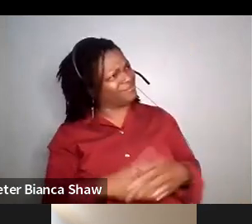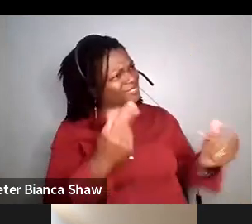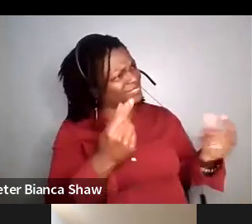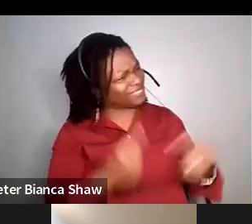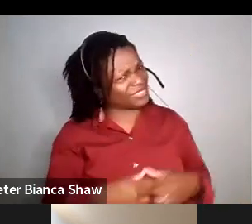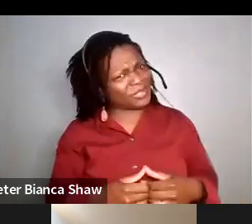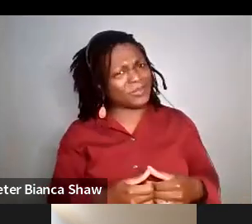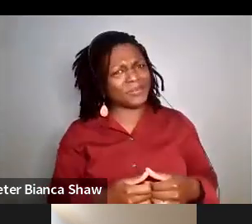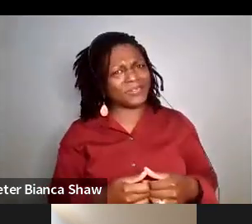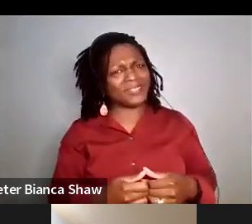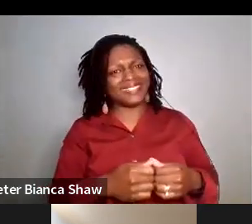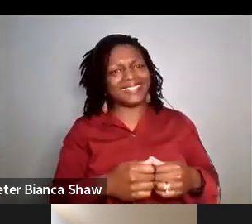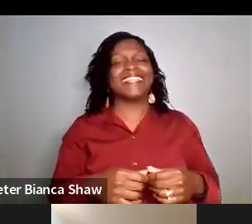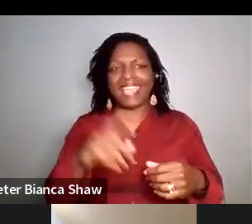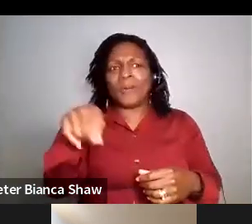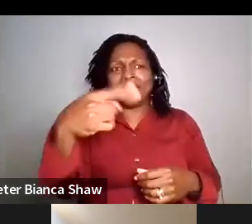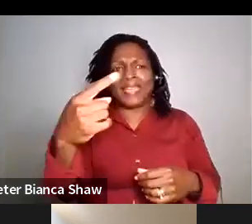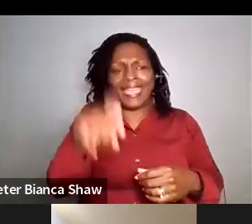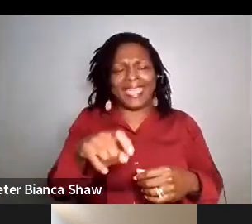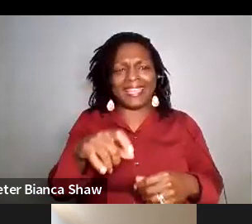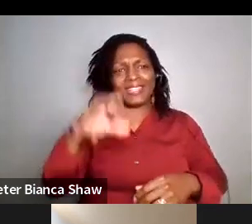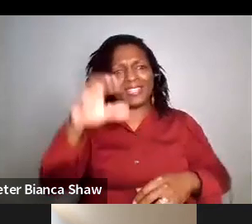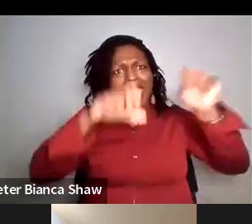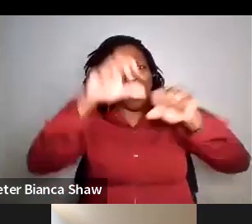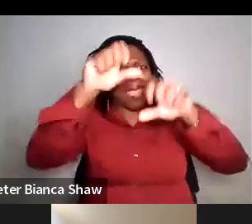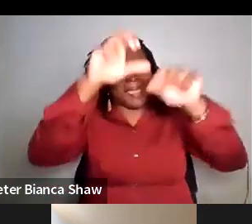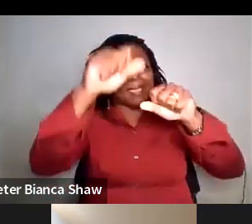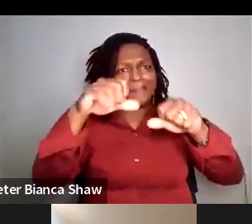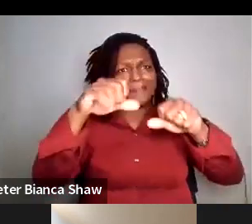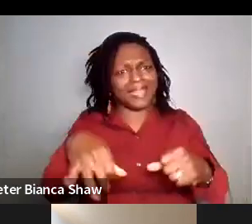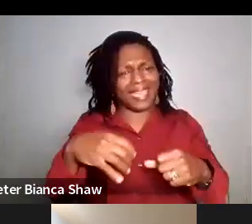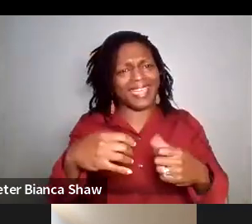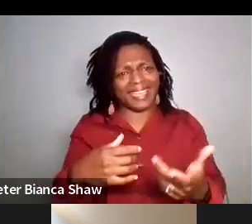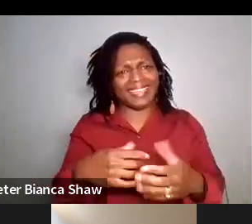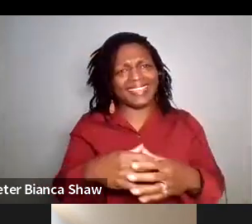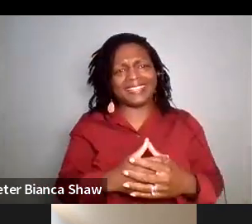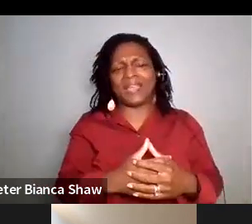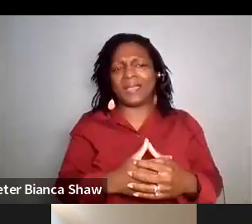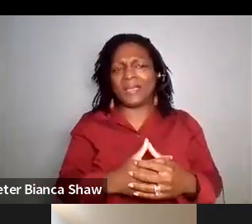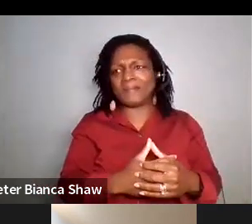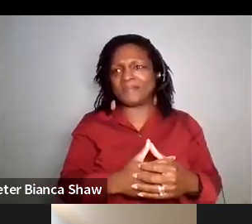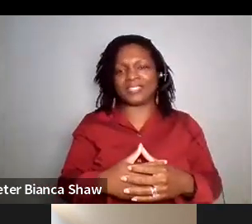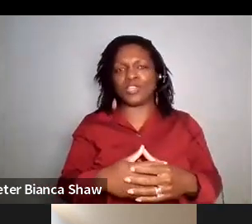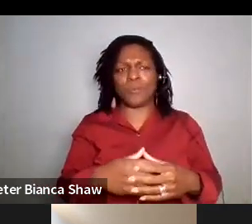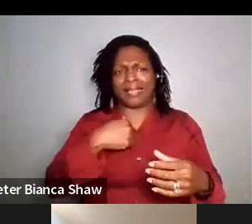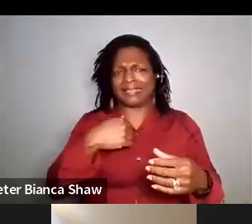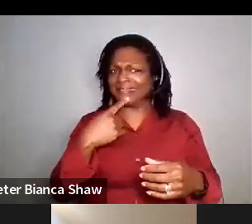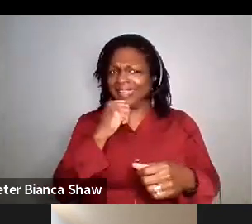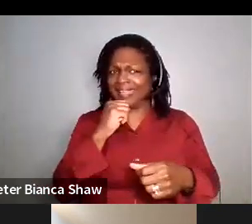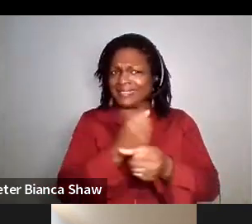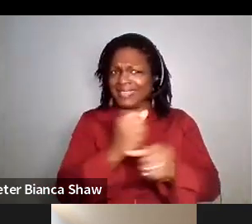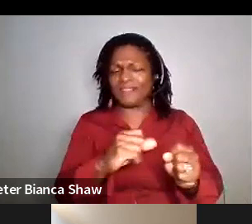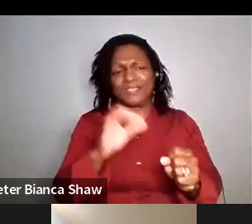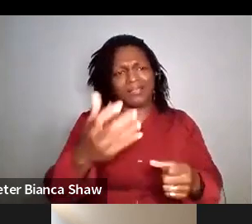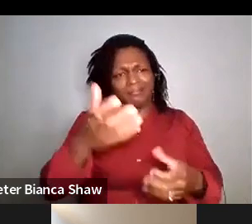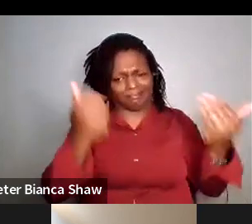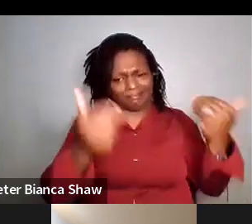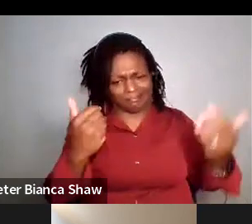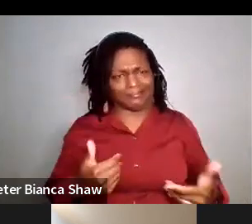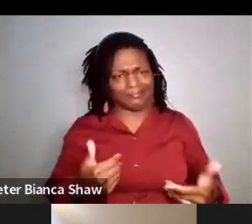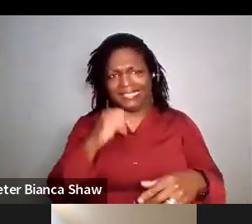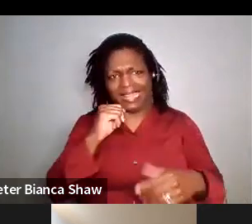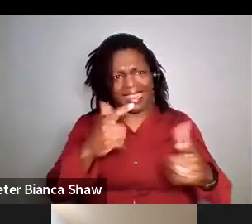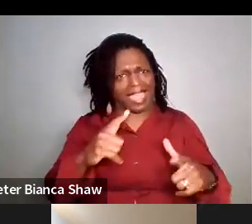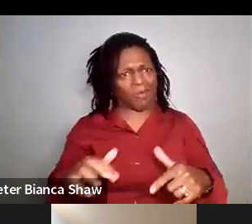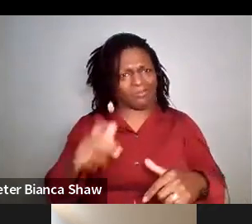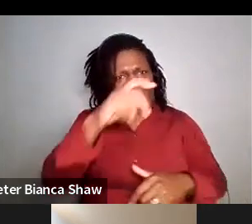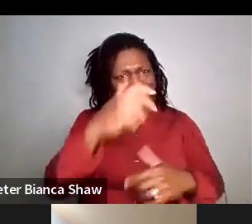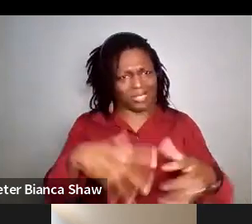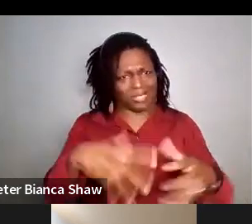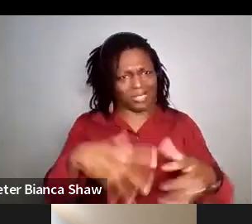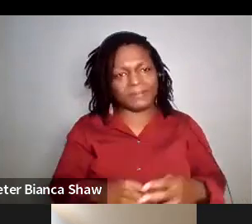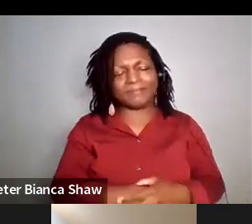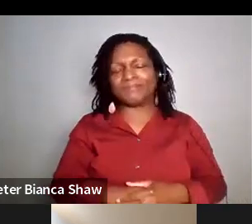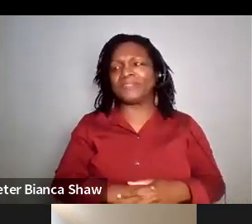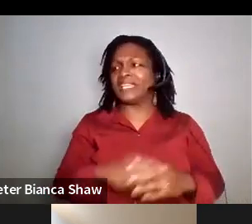So there was nothing left but the tube frame and i'm like Okay, you know he's fine now, and go out of the room, and I come back in, and he's sitting on the top corner up in the corner of the room on